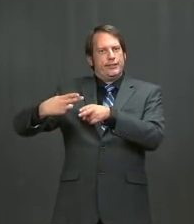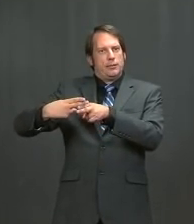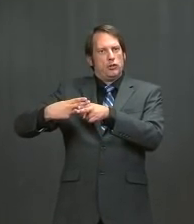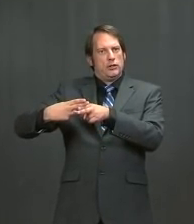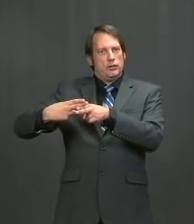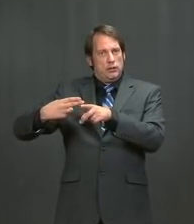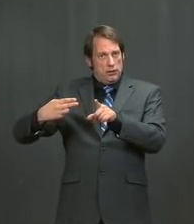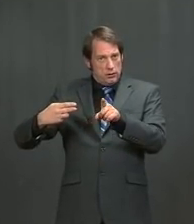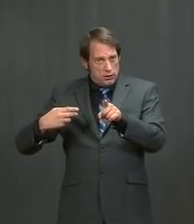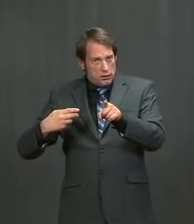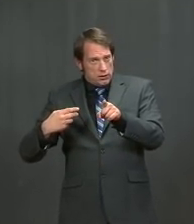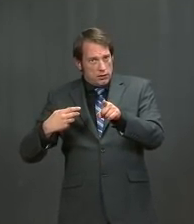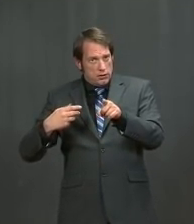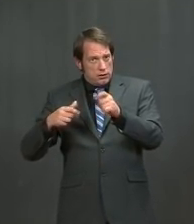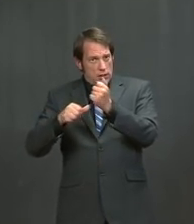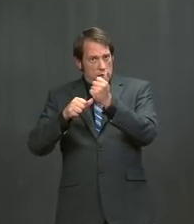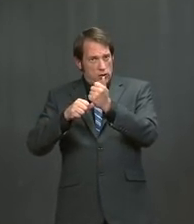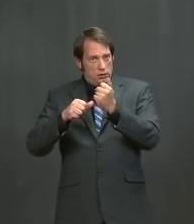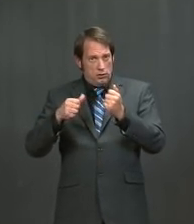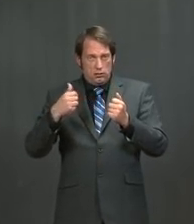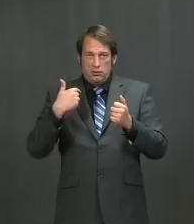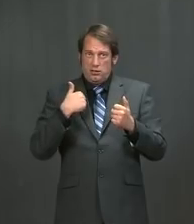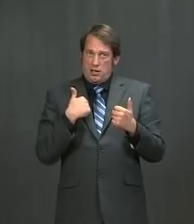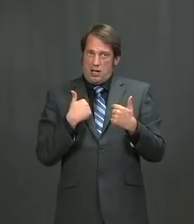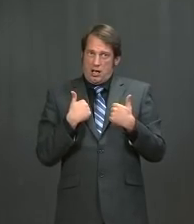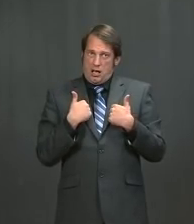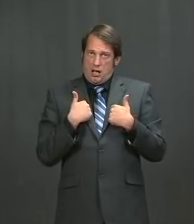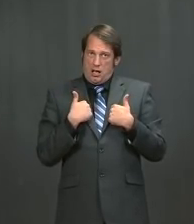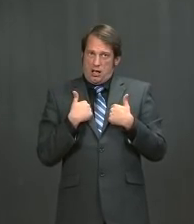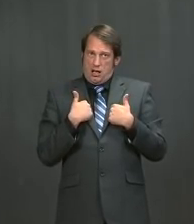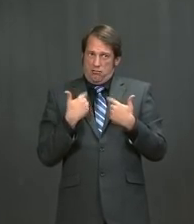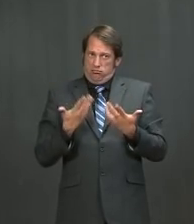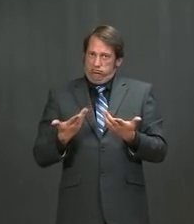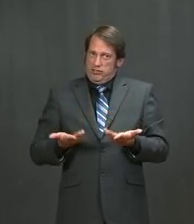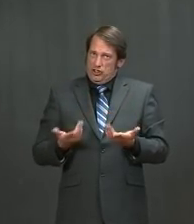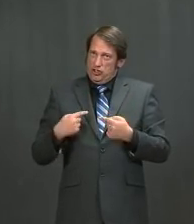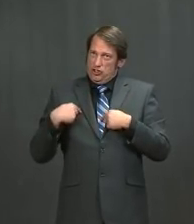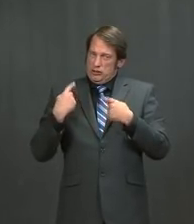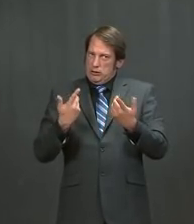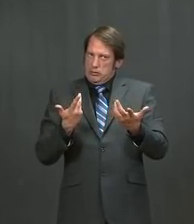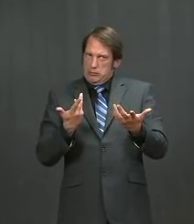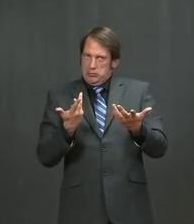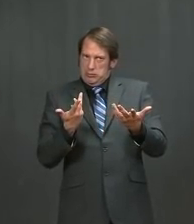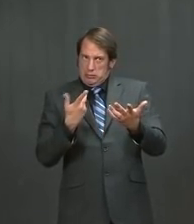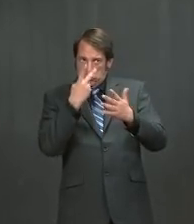of where he will land on a personnel announcement. The Press: On the international front -- Ms. Psaki: Yeah. The Press: -- so the IMF and the World Bank -- Ms. Psaki: Yeah. The Press: -- are meeting this week.